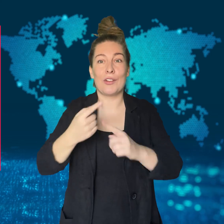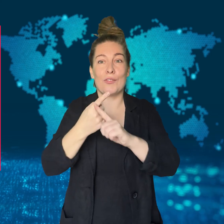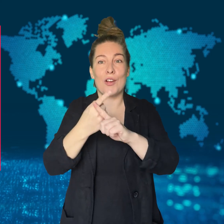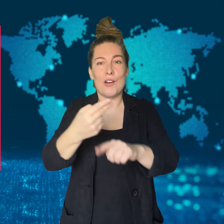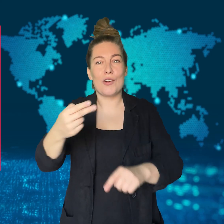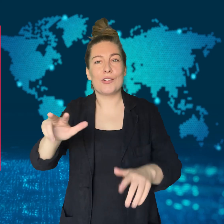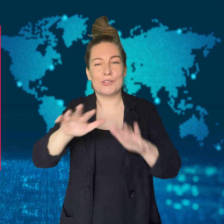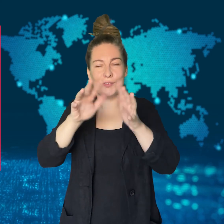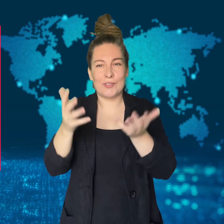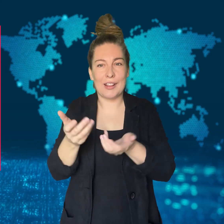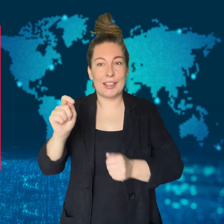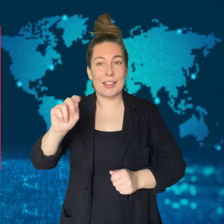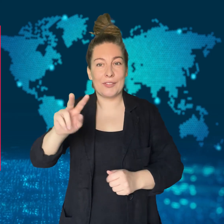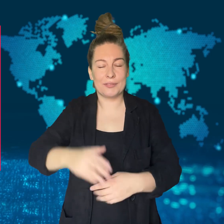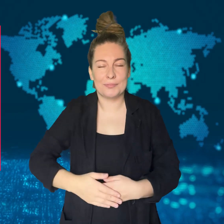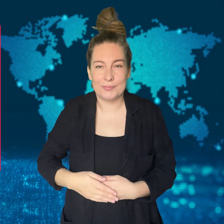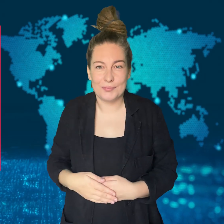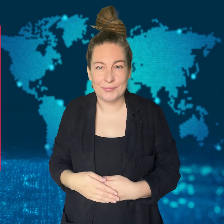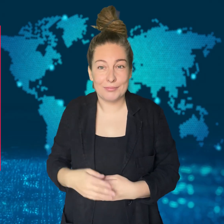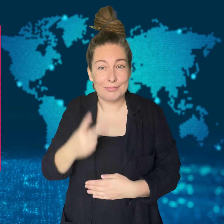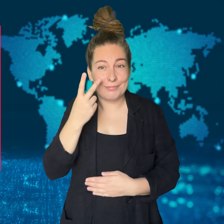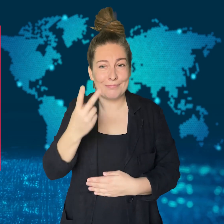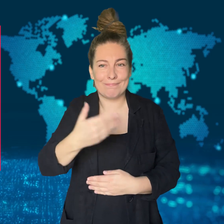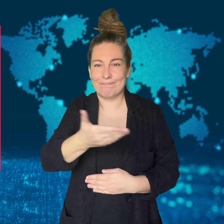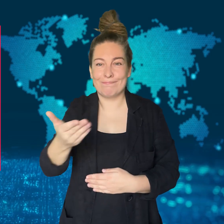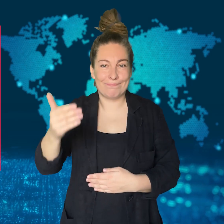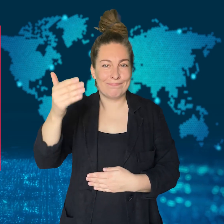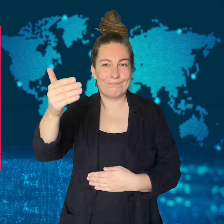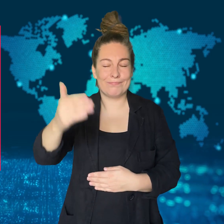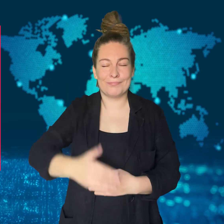get new video updates! See you next time!